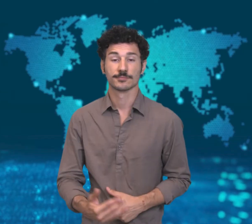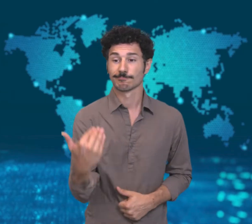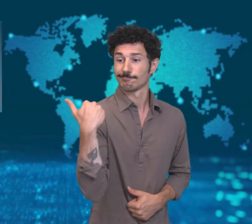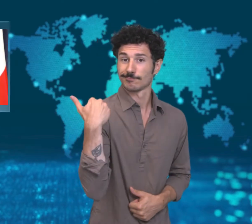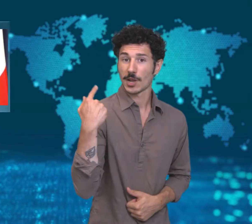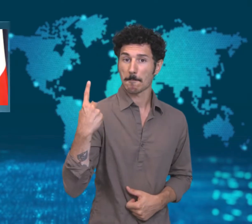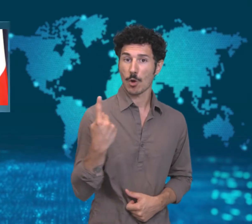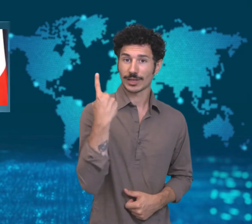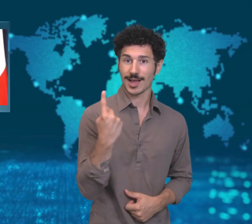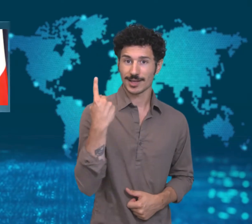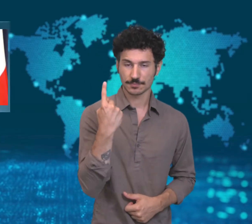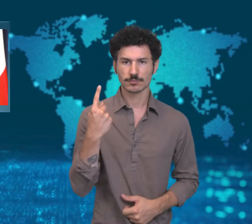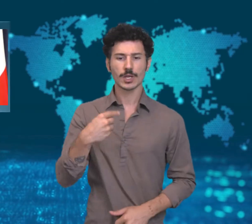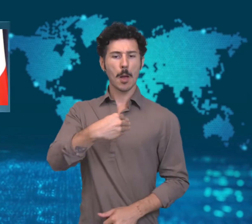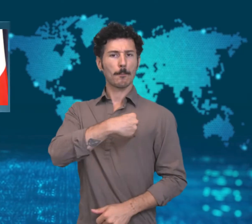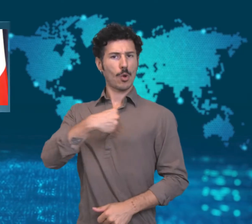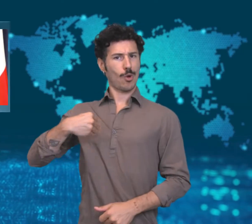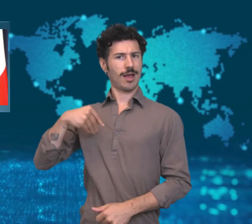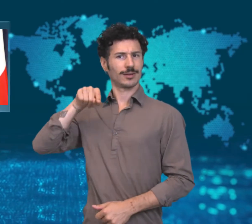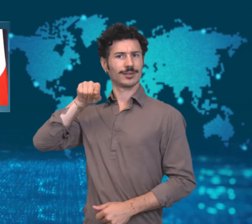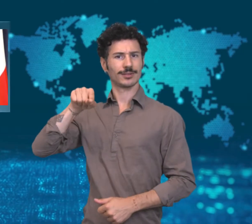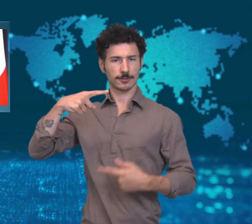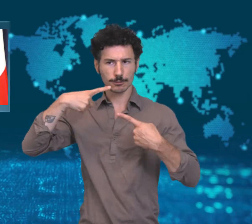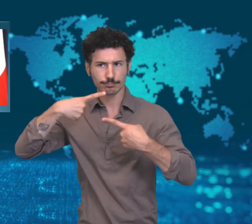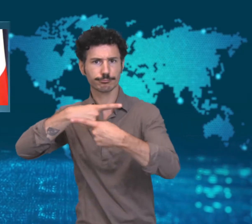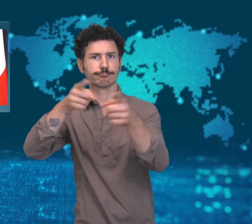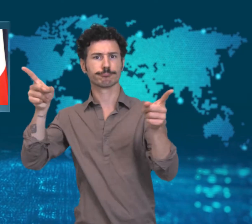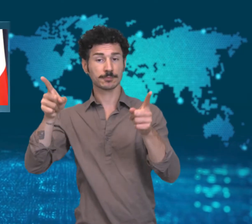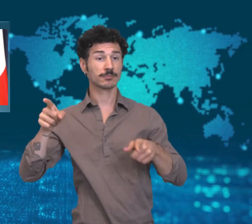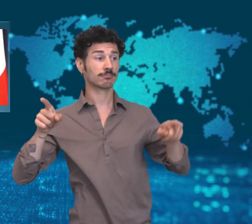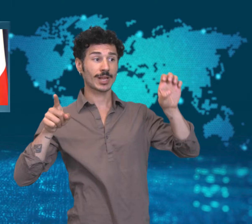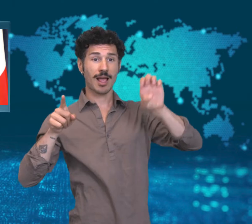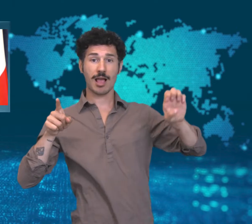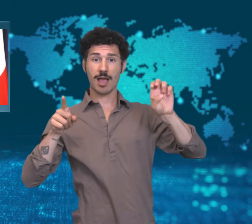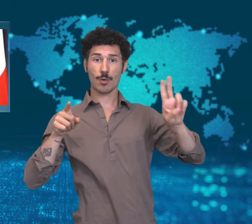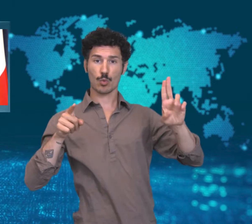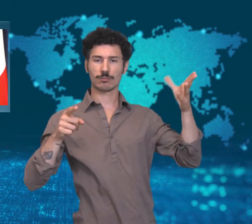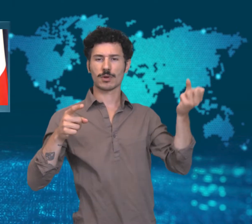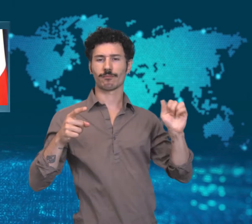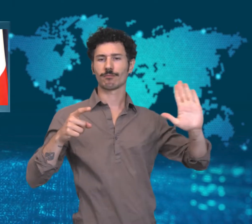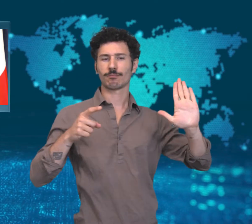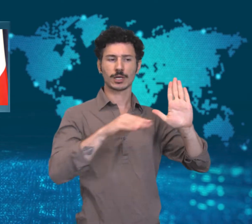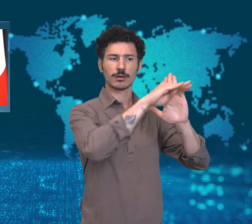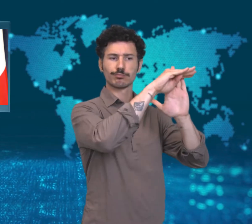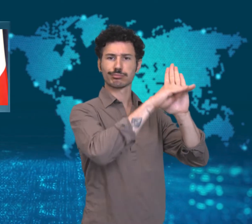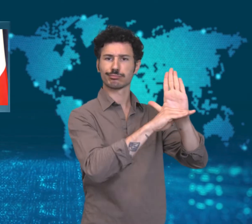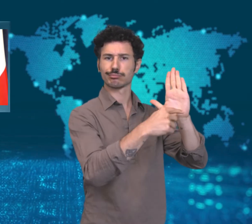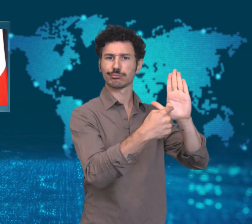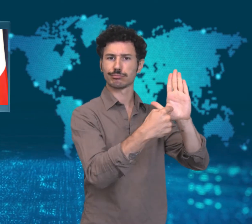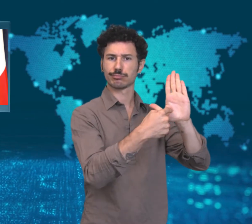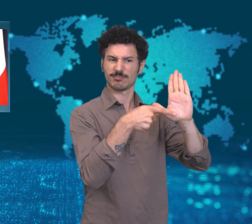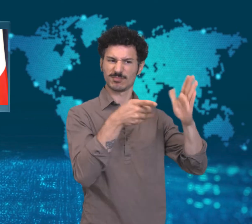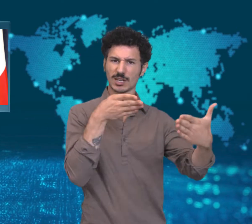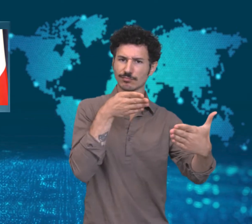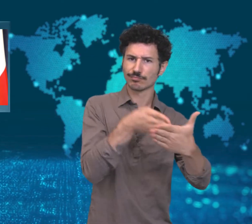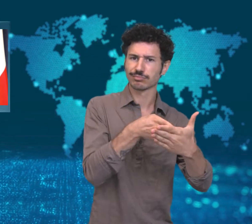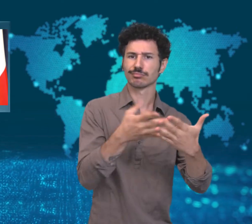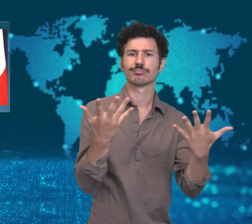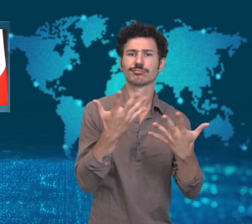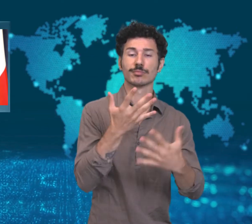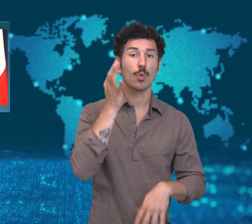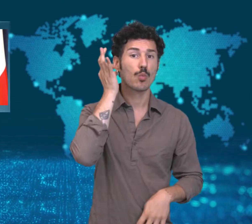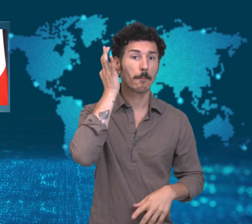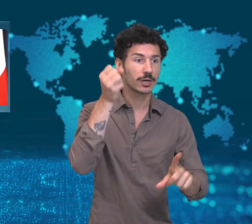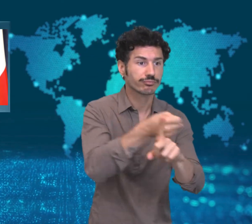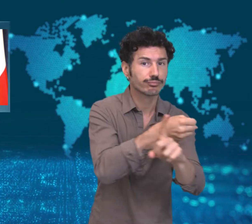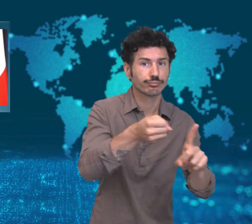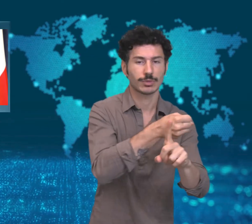[Alessio]: On Monday, Poland announced that it will begin to withdraw from a